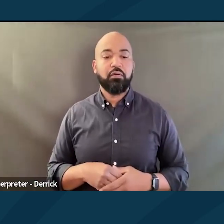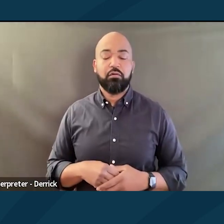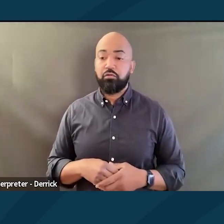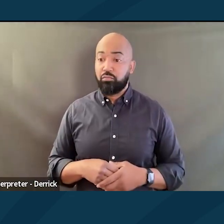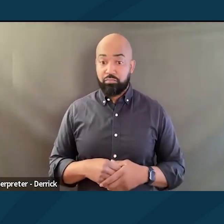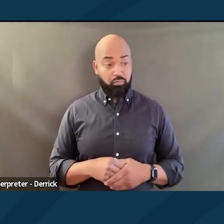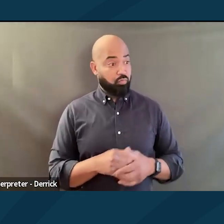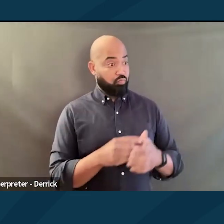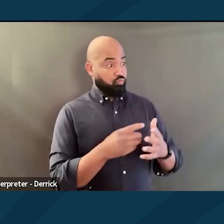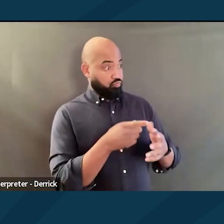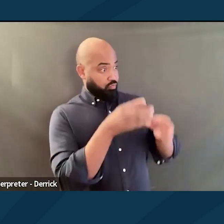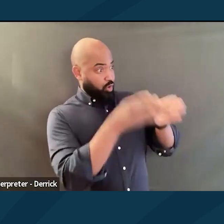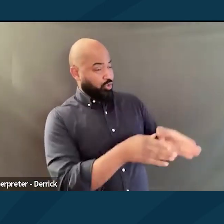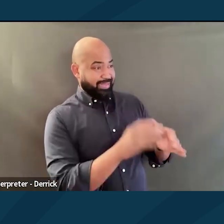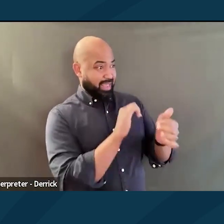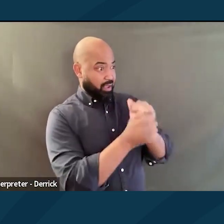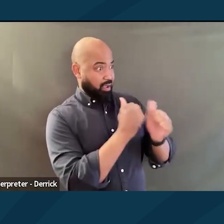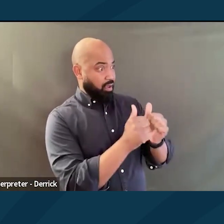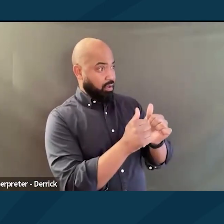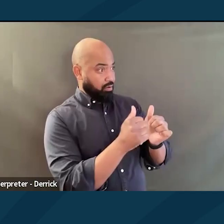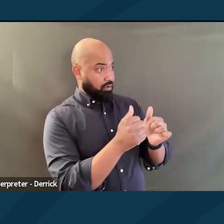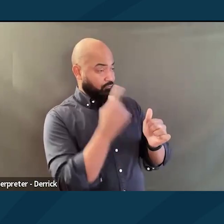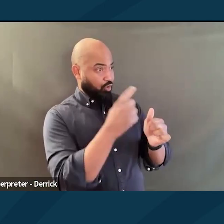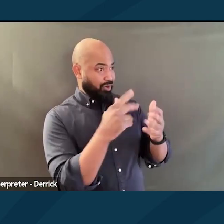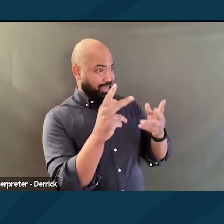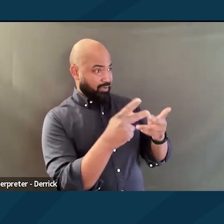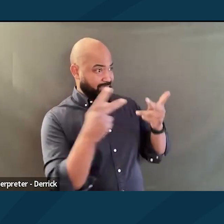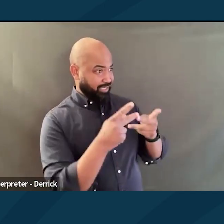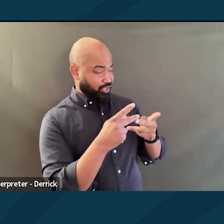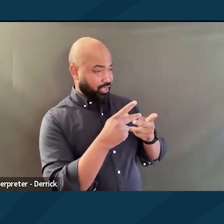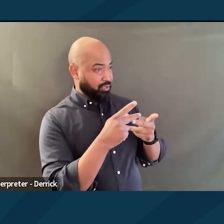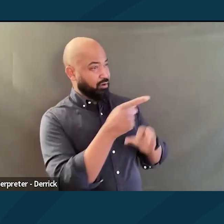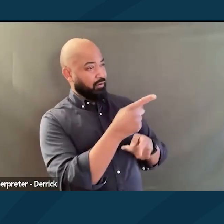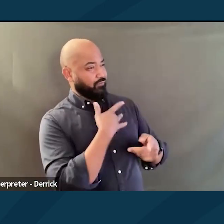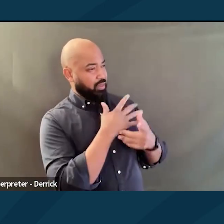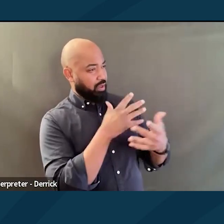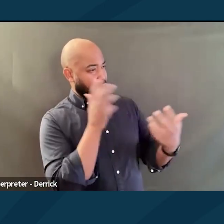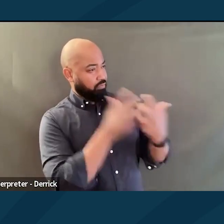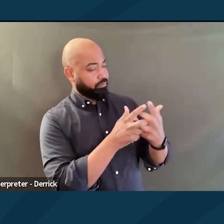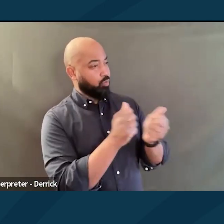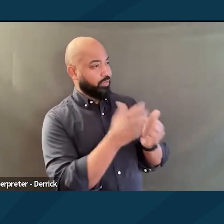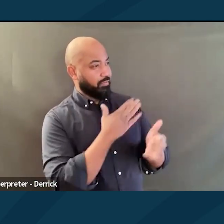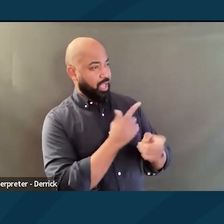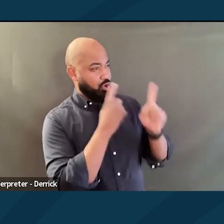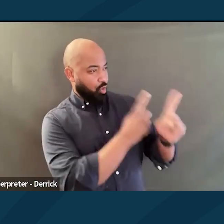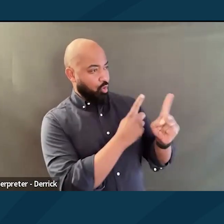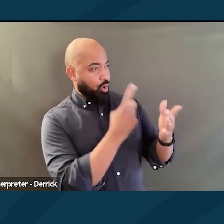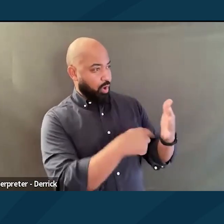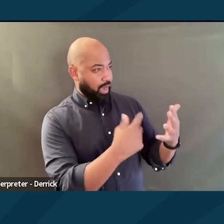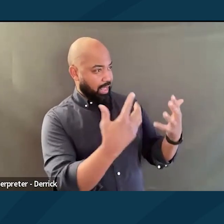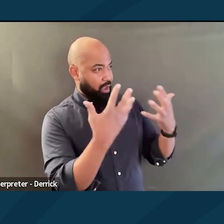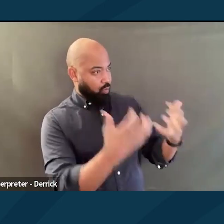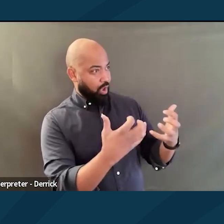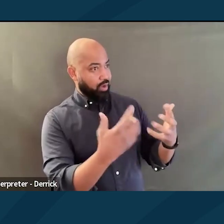feel comfortable to help you to tell them what you're feeling of those nine states.